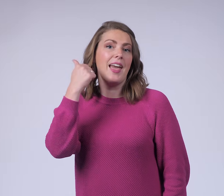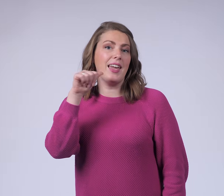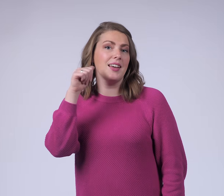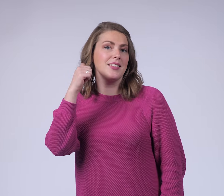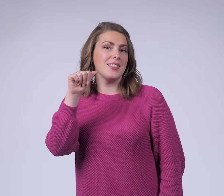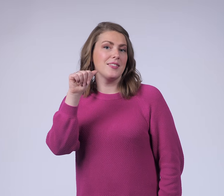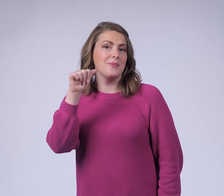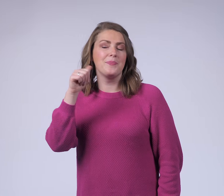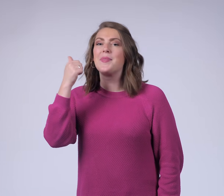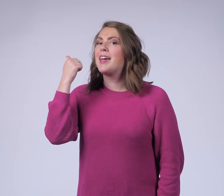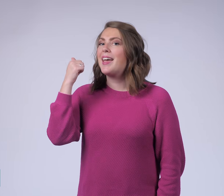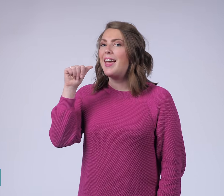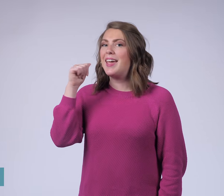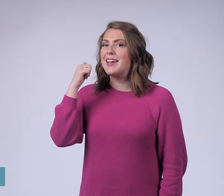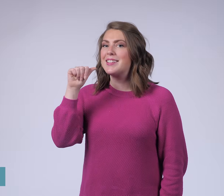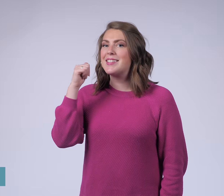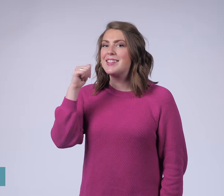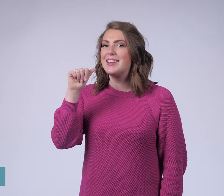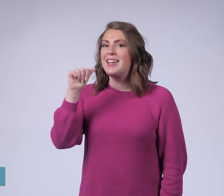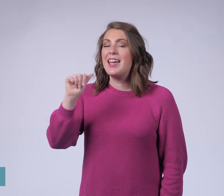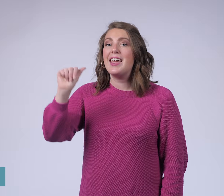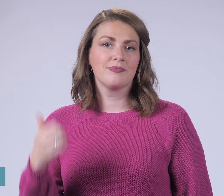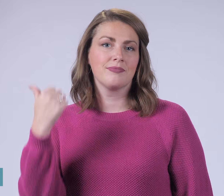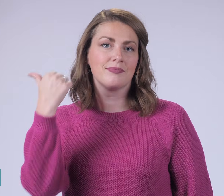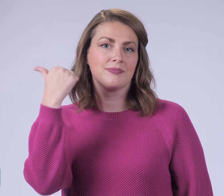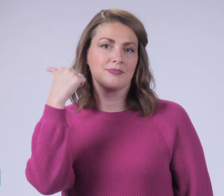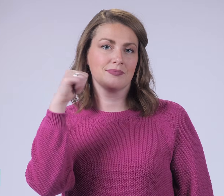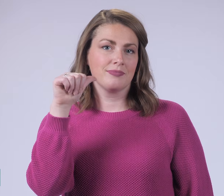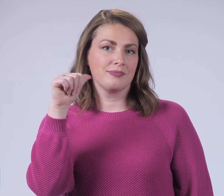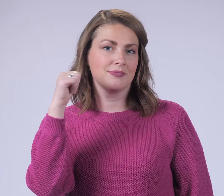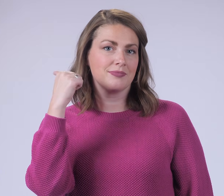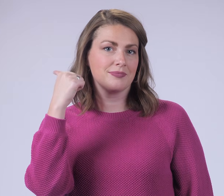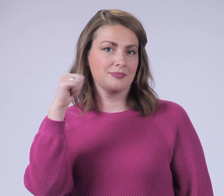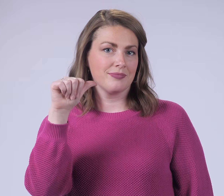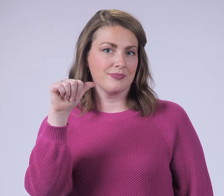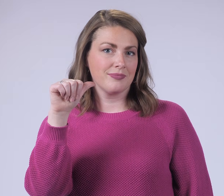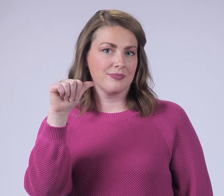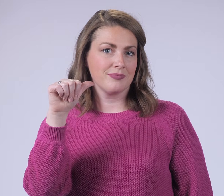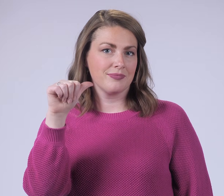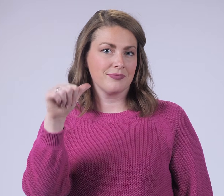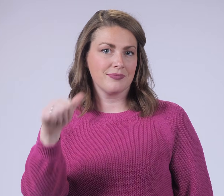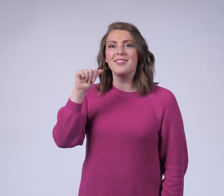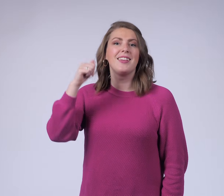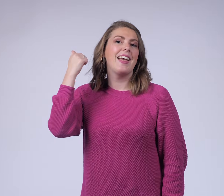Aunt. Aunt. It's the letter A twisting right at your chin.